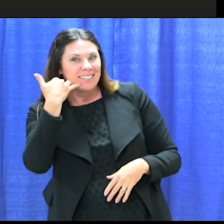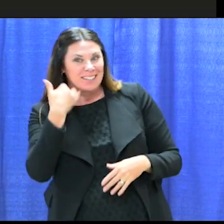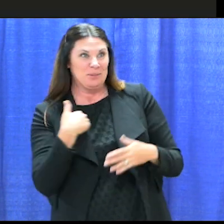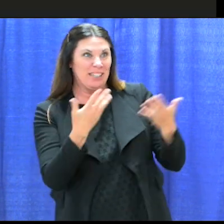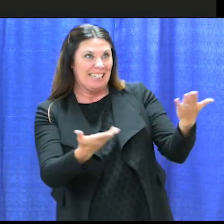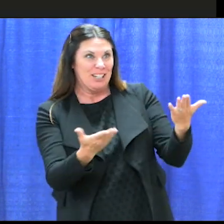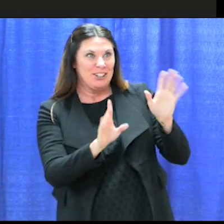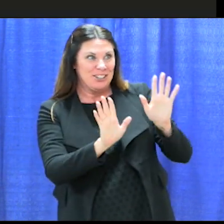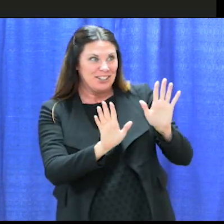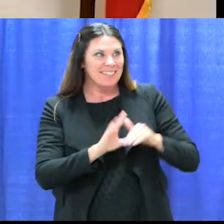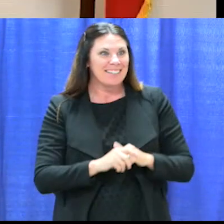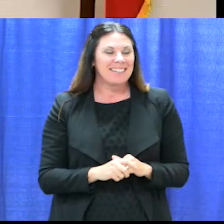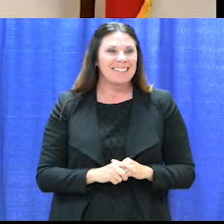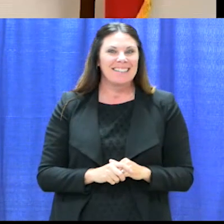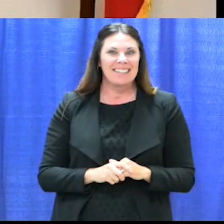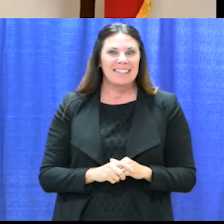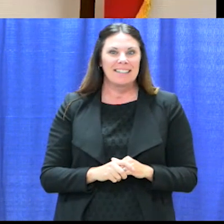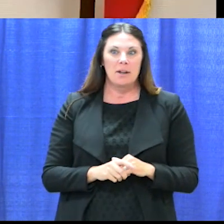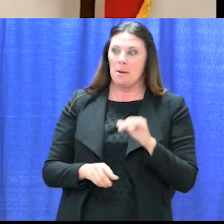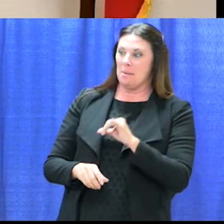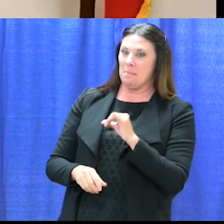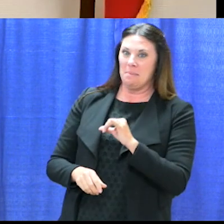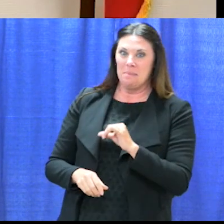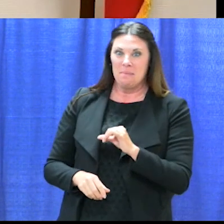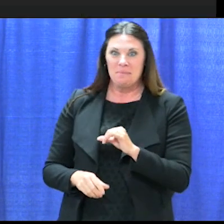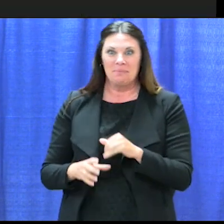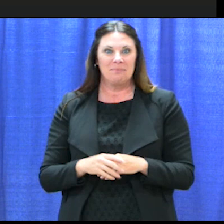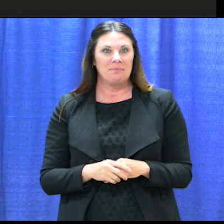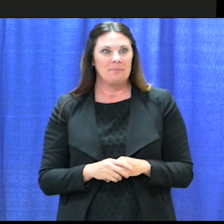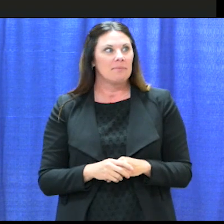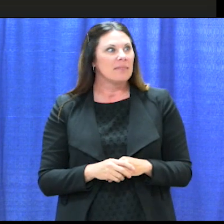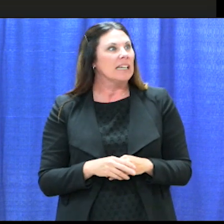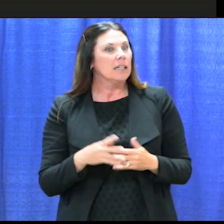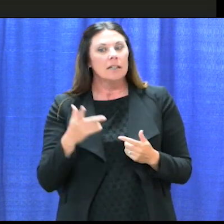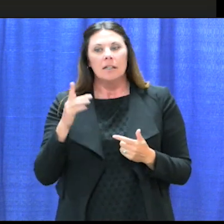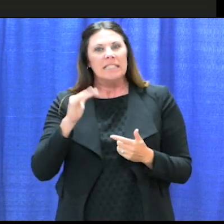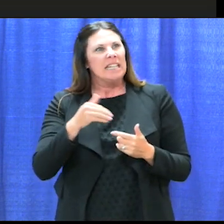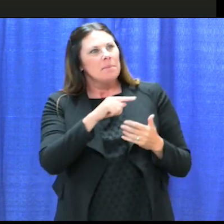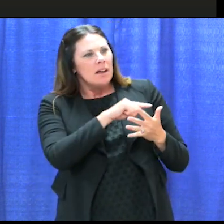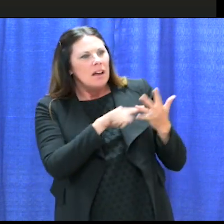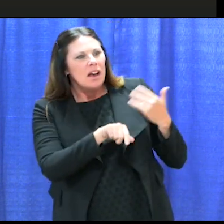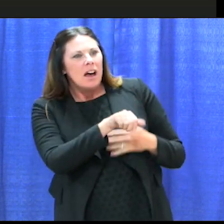We are here. Everyone's really touched on the importance of this group.